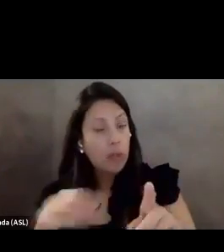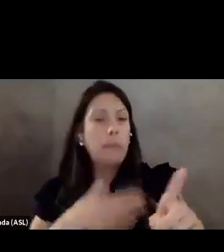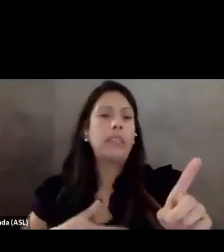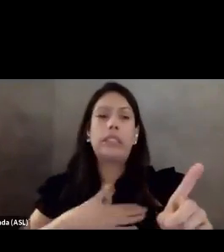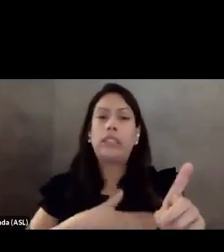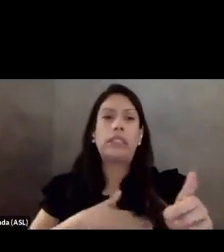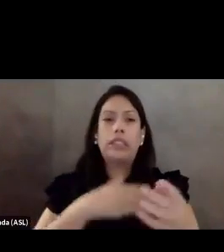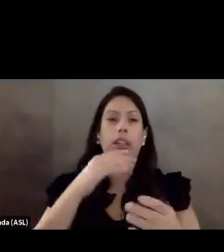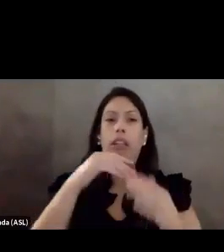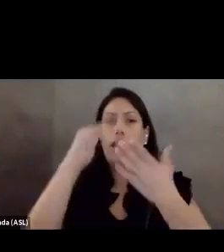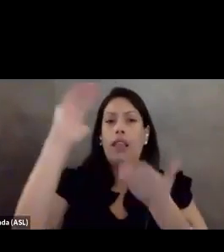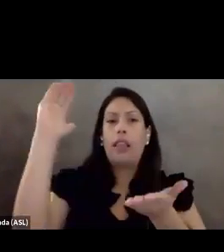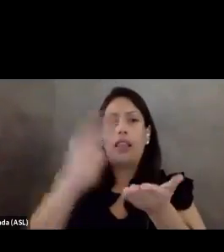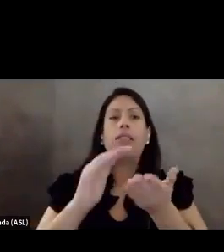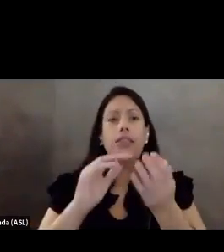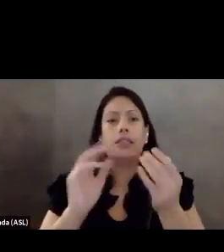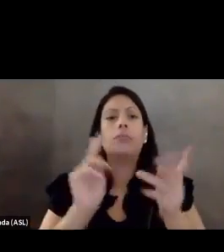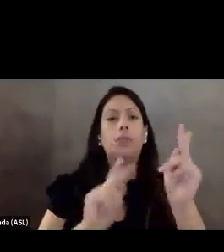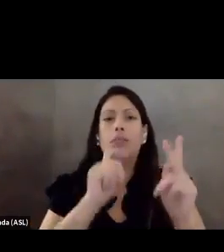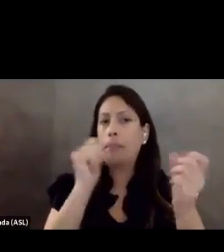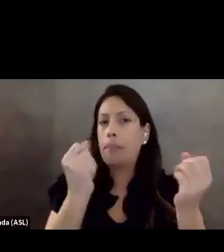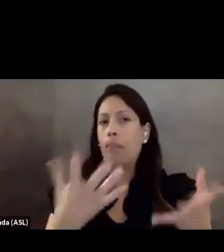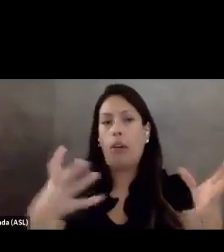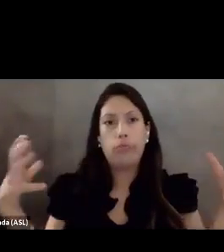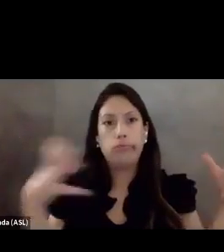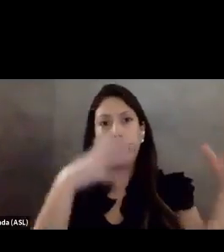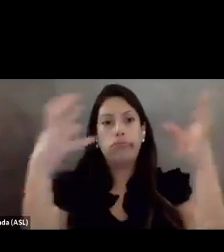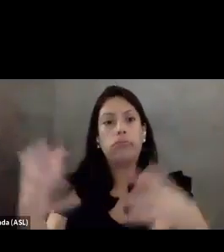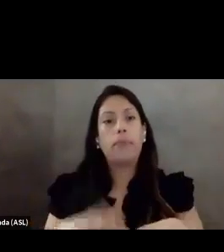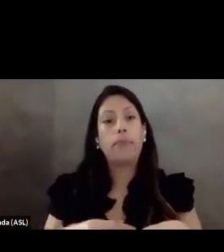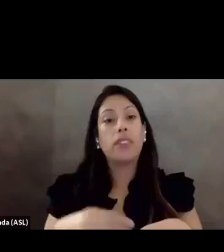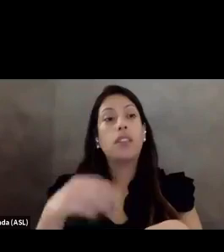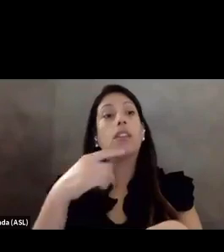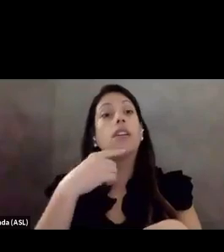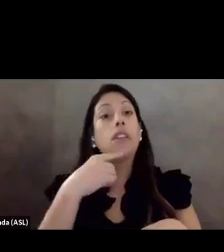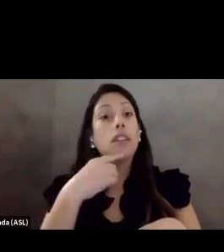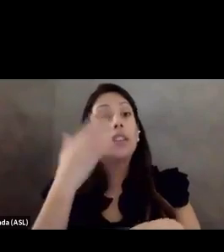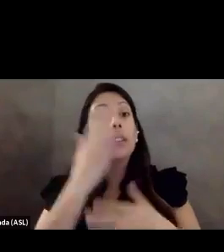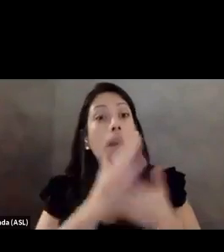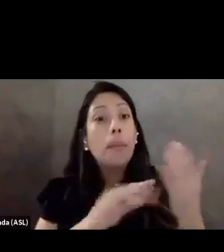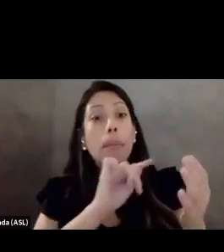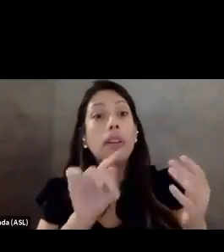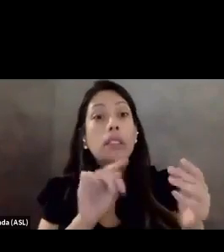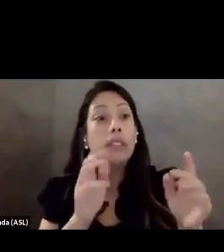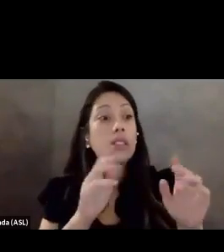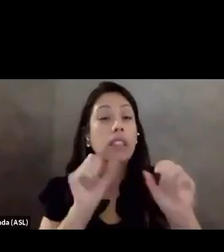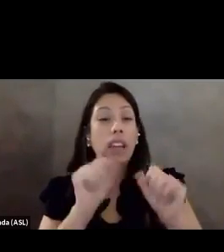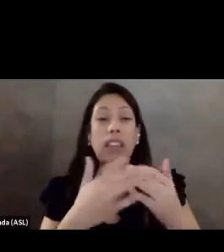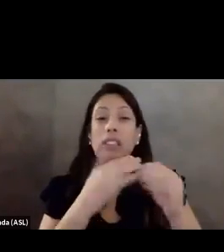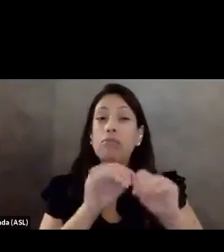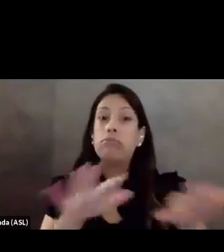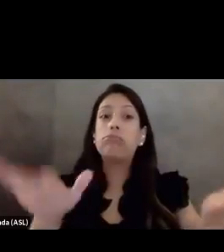some activities present demonstrated risk for transmission of COVID-19 and are not permitted by state and local health orders.